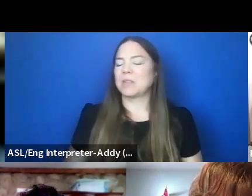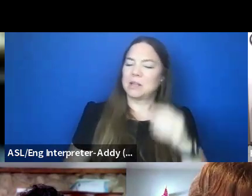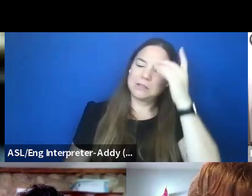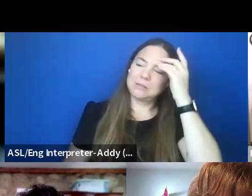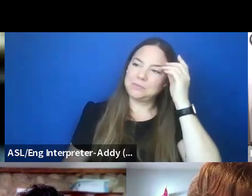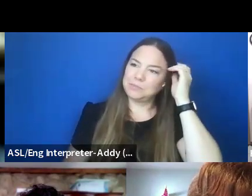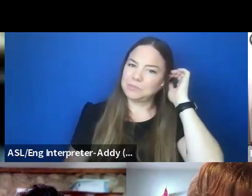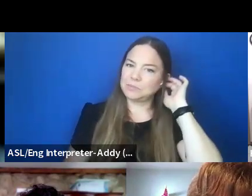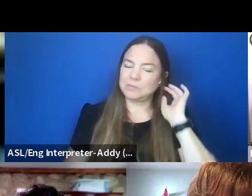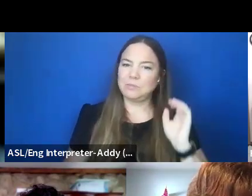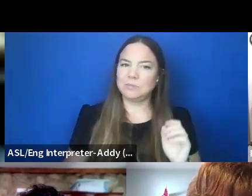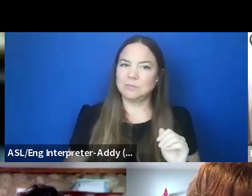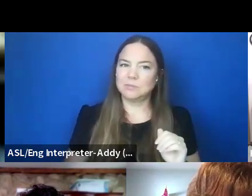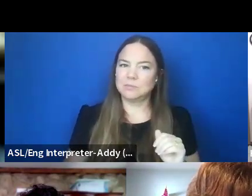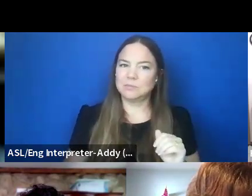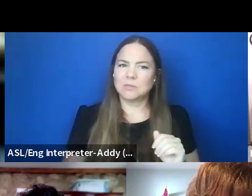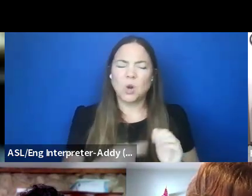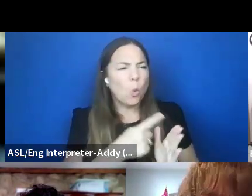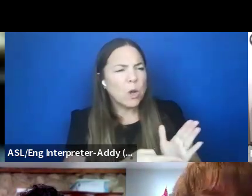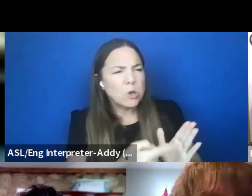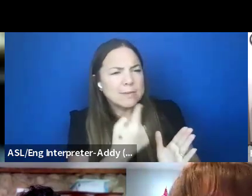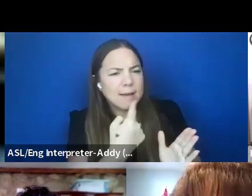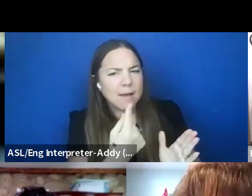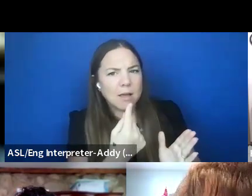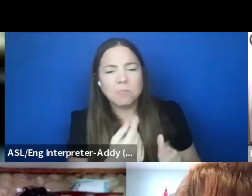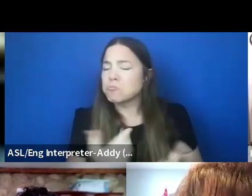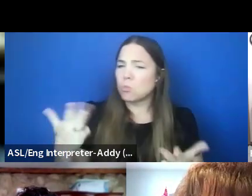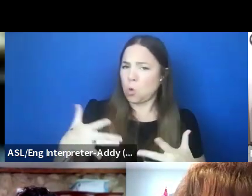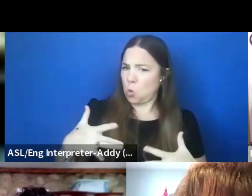Aerius Franklin: What now? Don Dew: I wonder what you're doing about that.